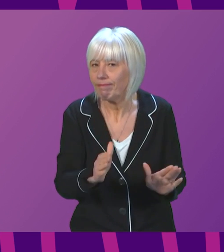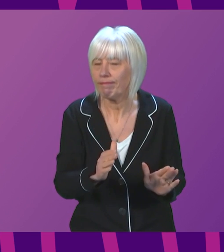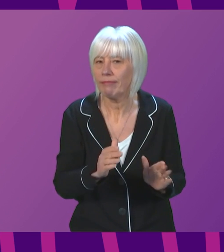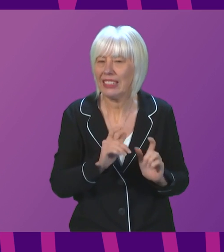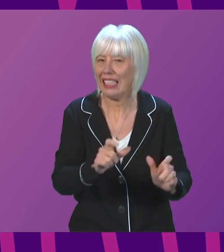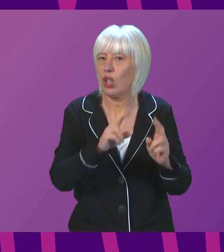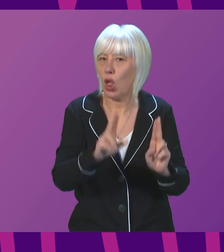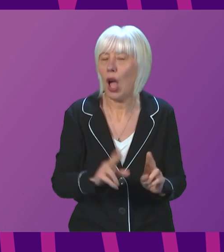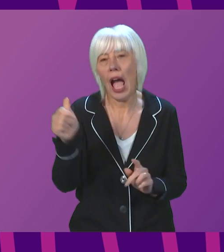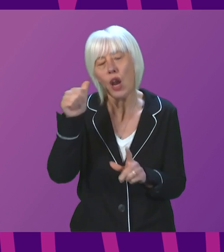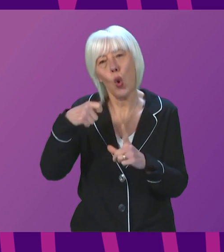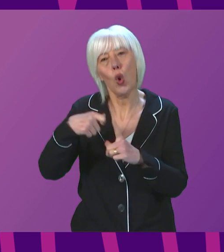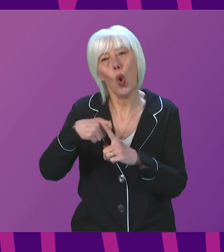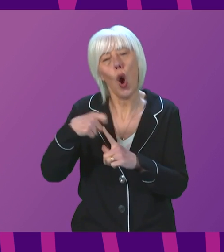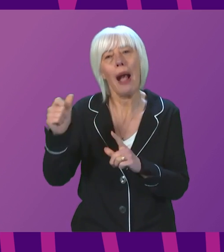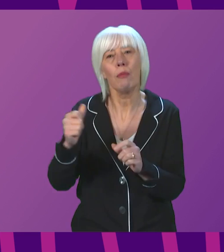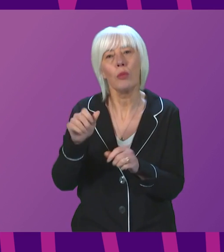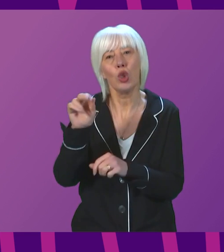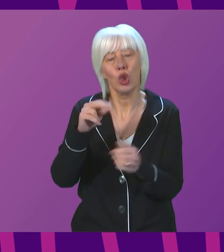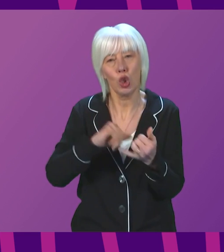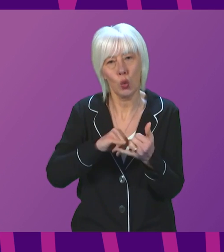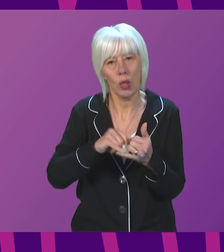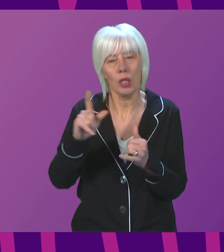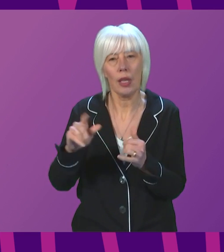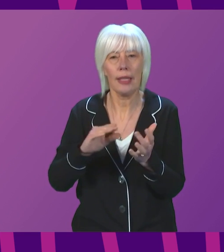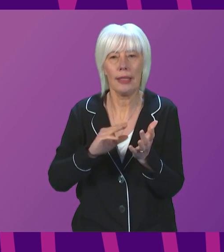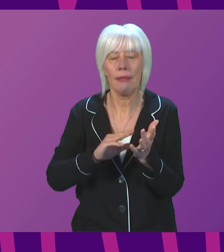I know that Kaukab Stewart, the constituency MSP, and Alison Thewliss, the constituency